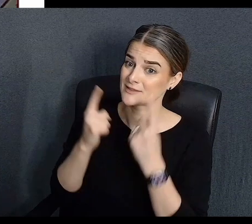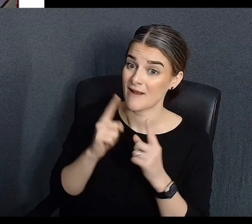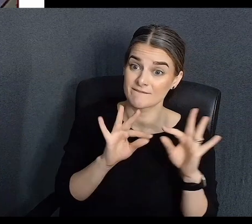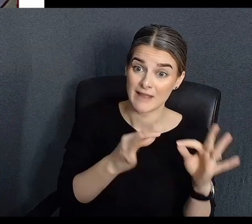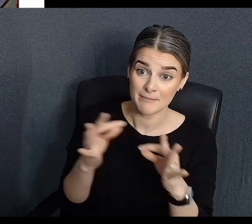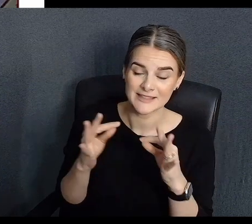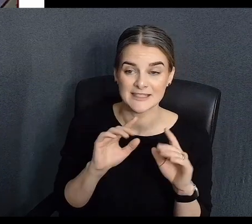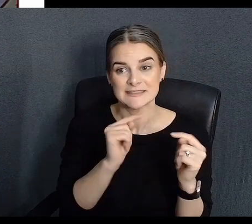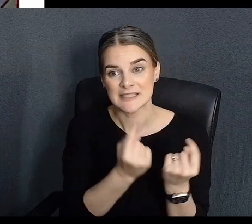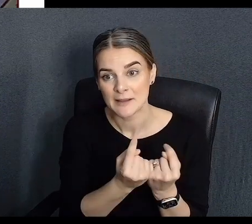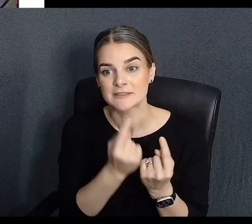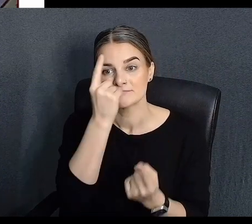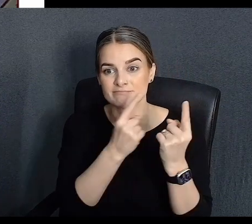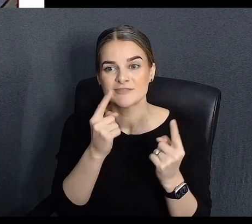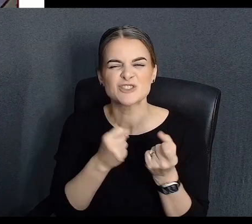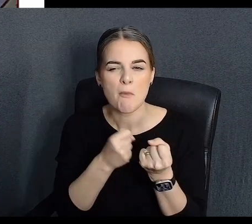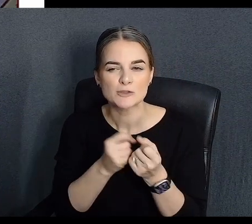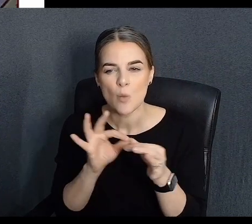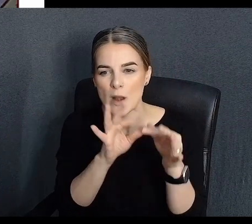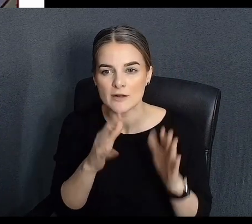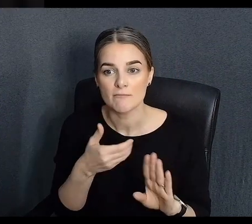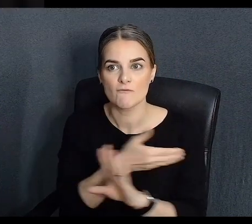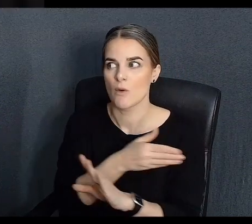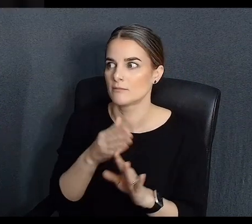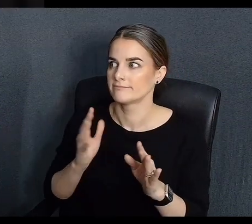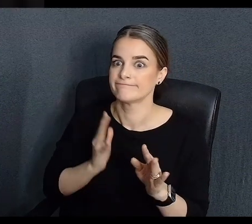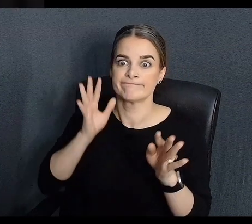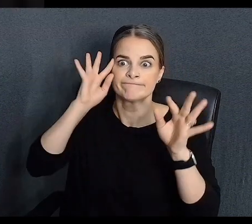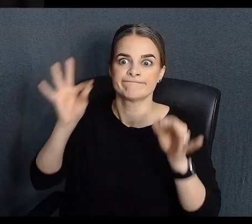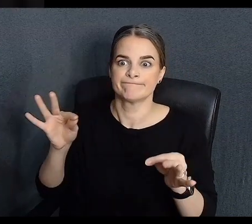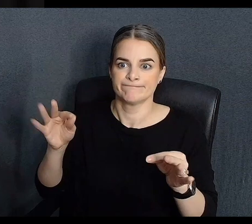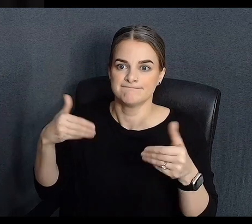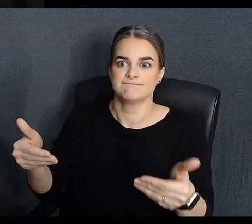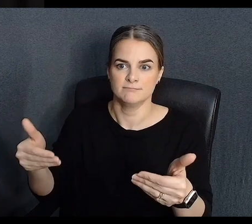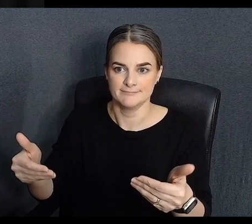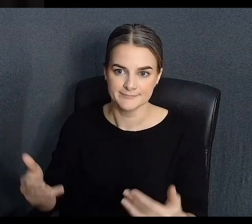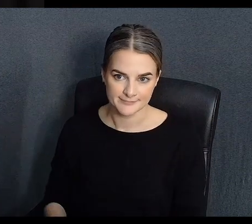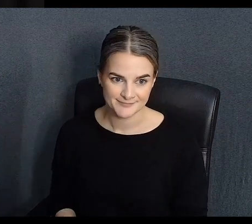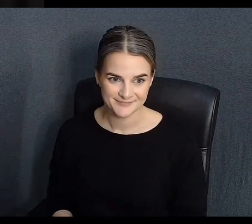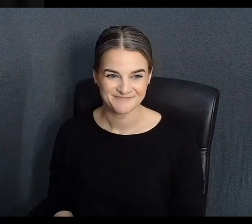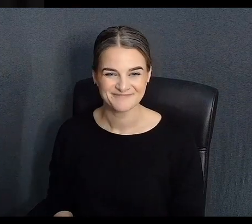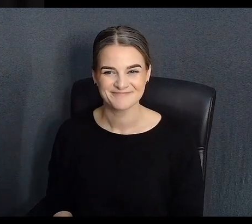coordinators before making official decisions. So now, the next couple of slides